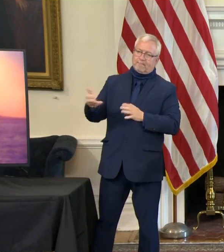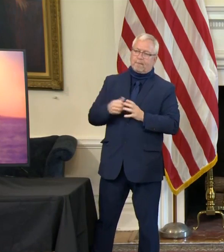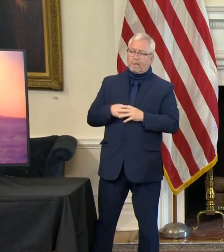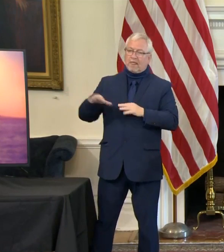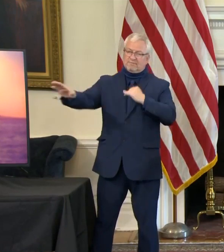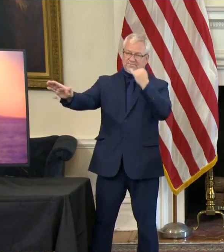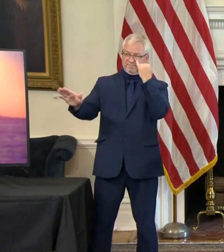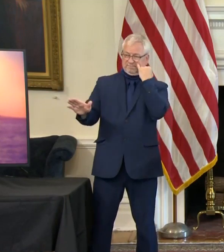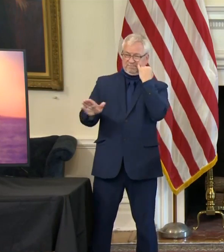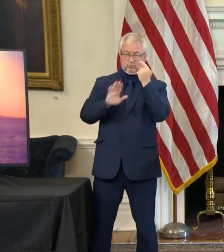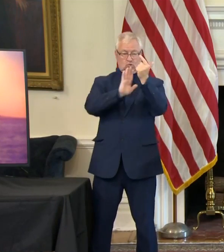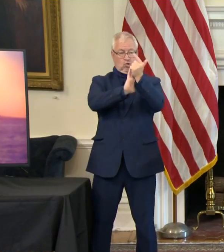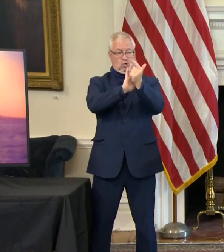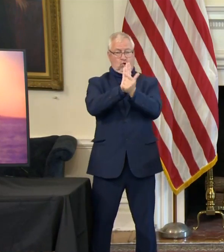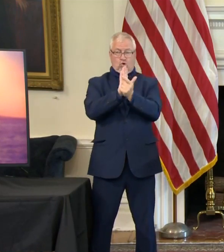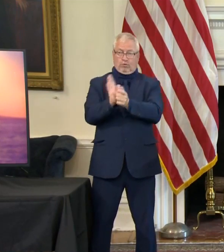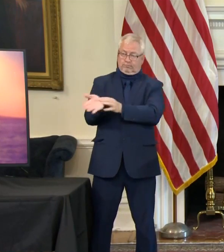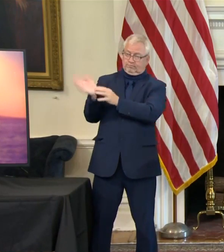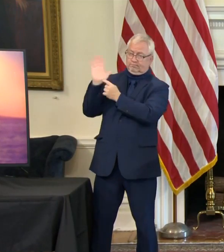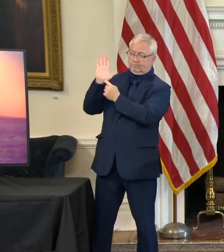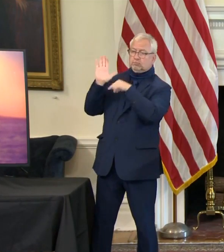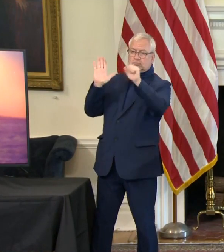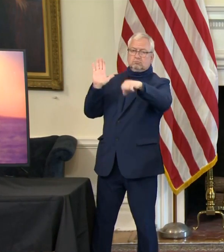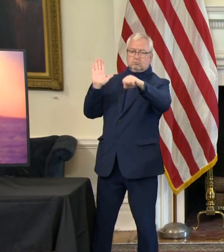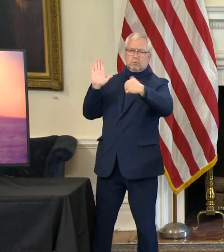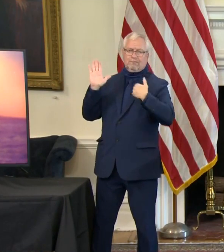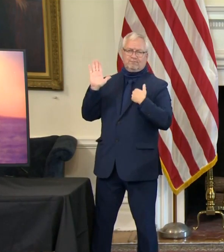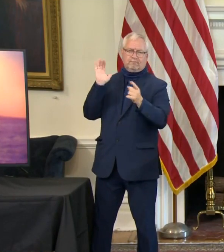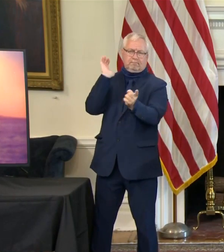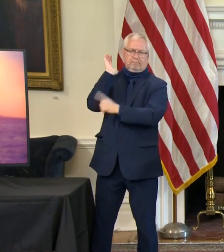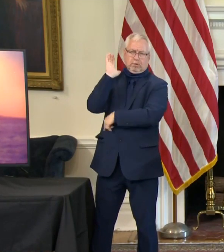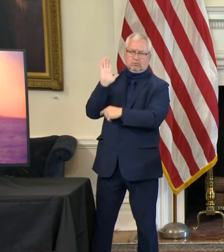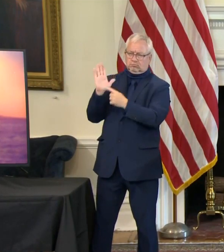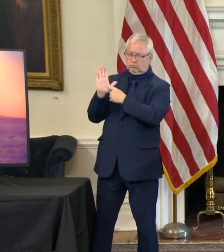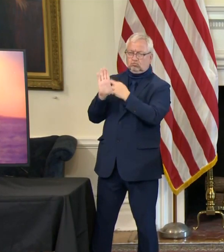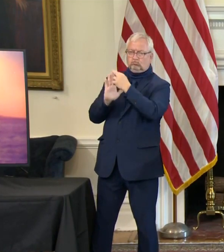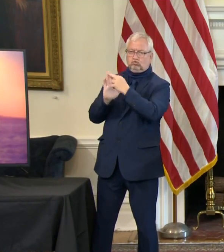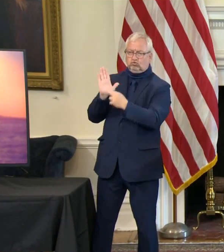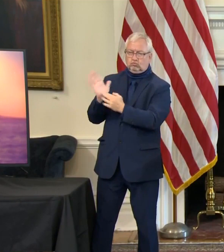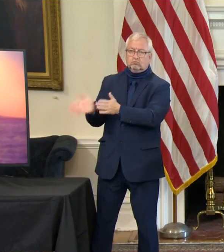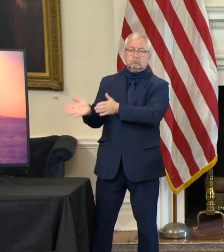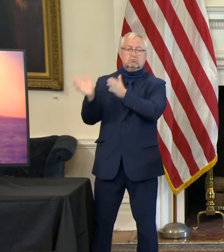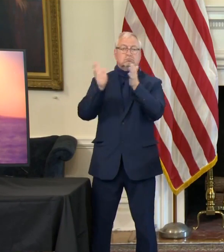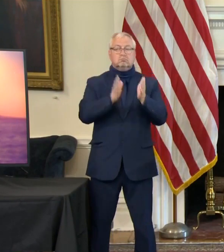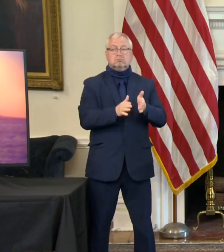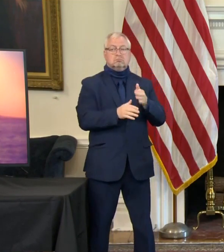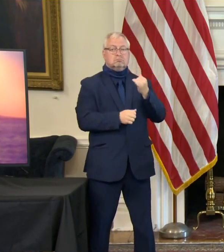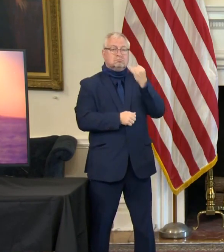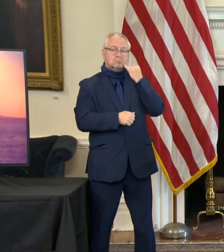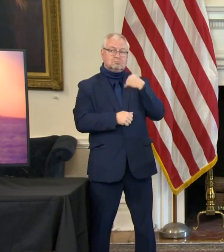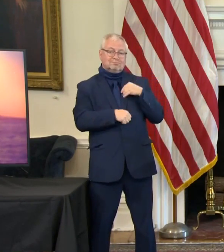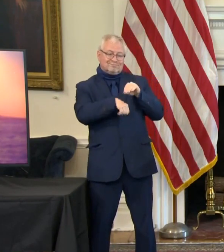WHEN PEOPLE ARE VIOLATING THE LAW OR ANY ORDERS THERE ARE PENALTIES AND GUIDELINES.